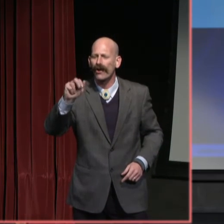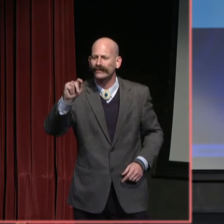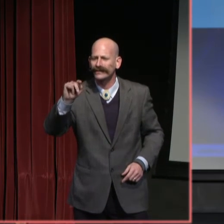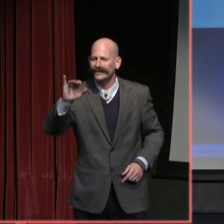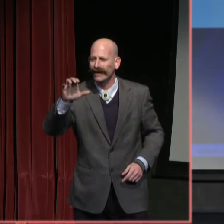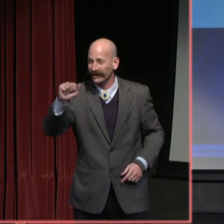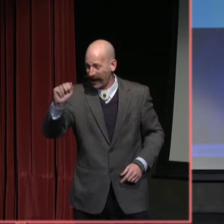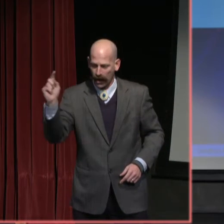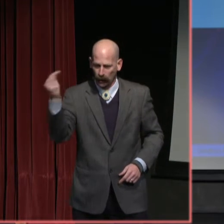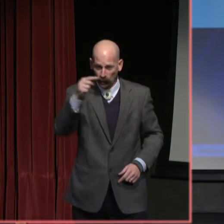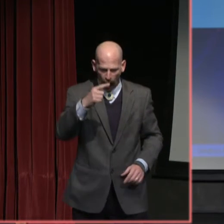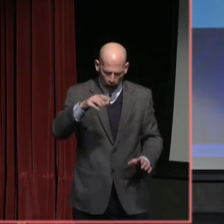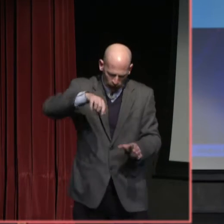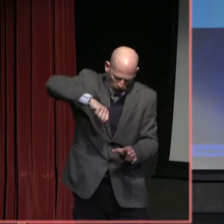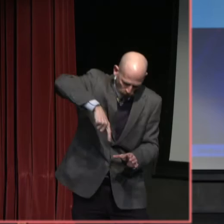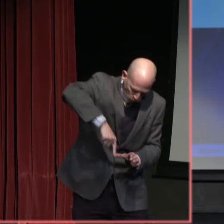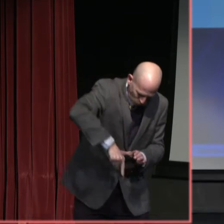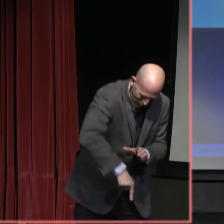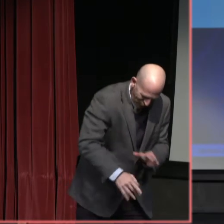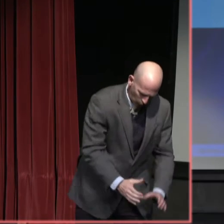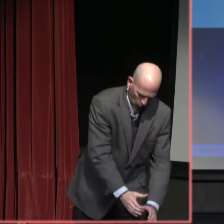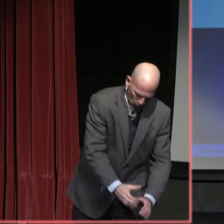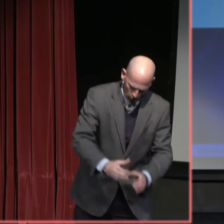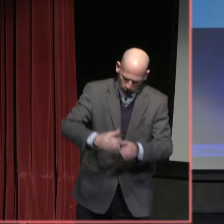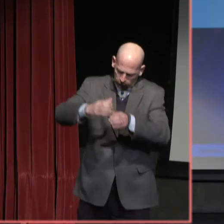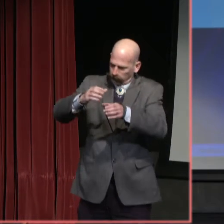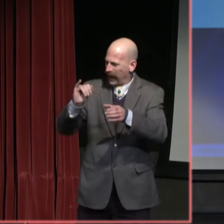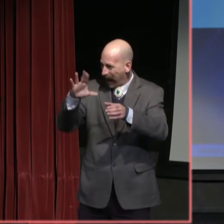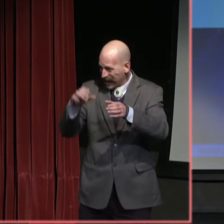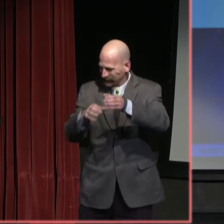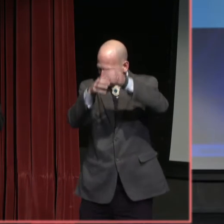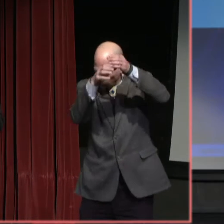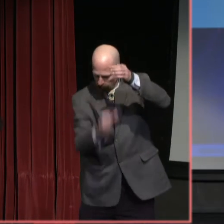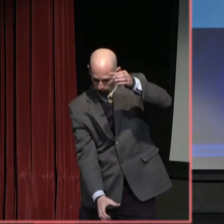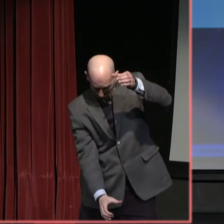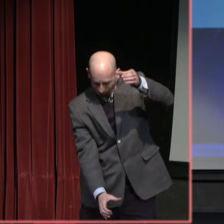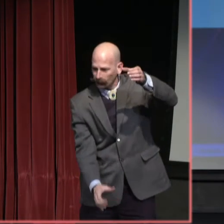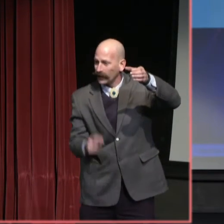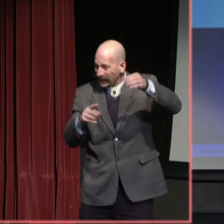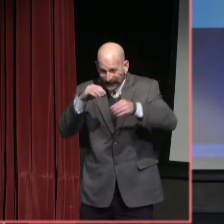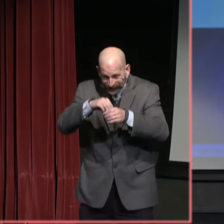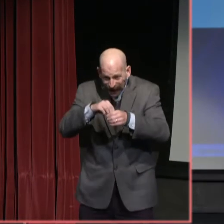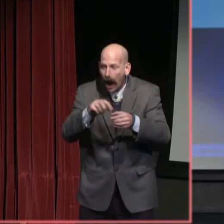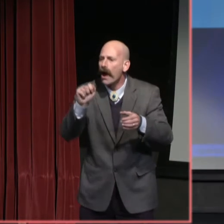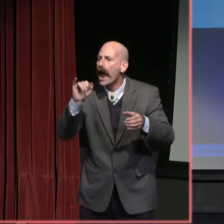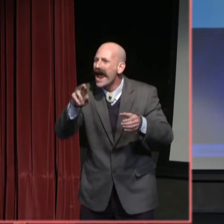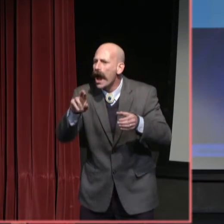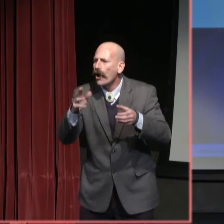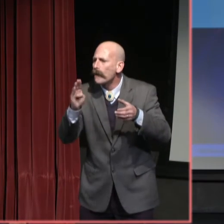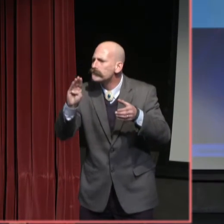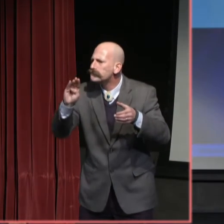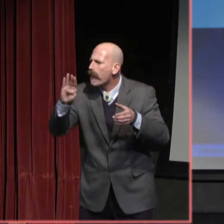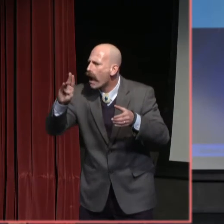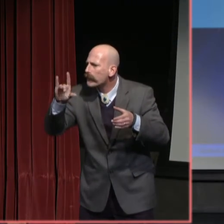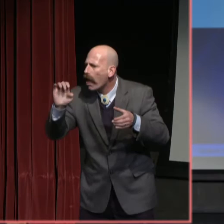and what we see here is lots of air bubbles. Those bubbles of air are hundreds of thousands of years old, trapped in the ice.